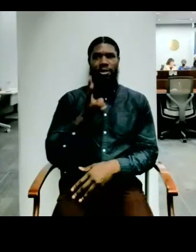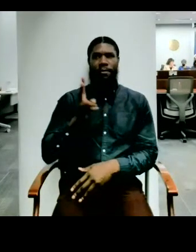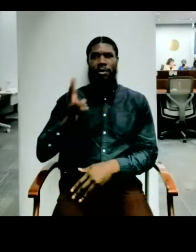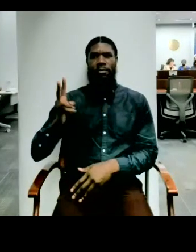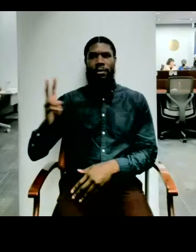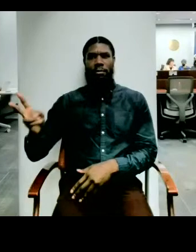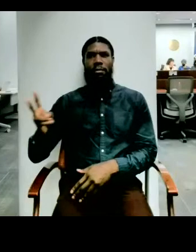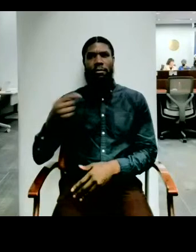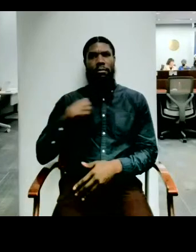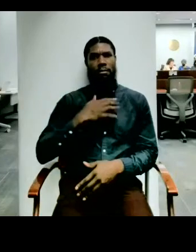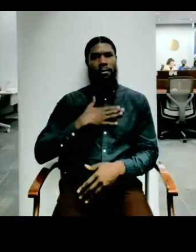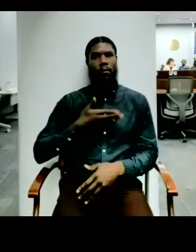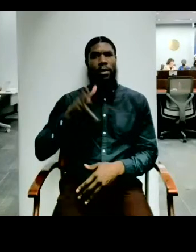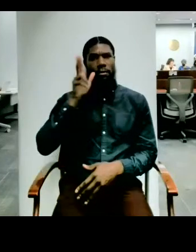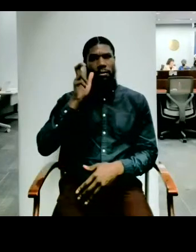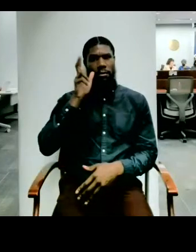it was about what the Commissioner did.